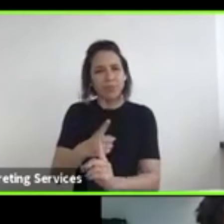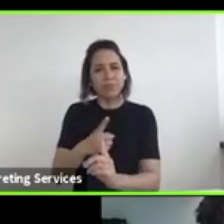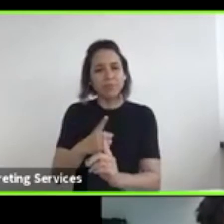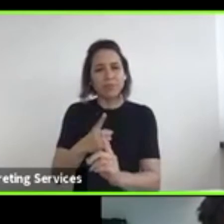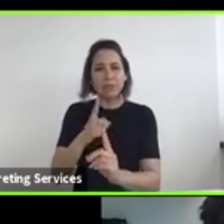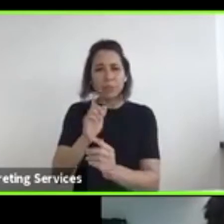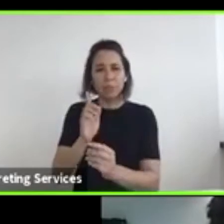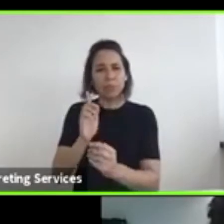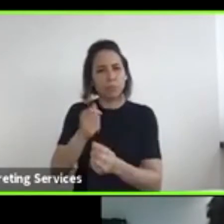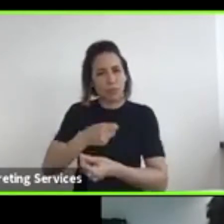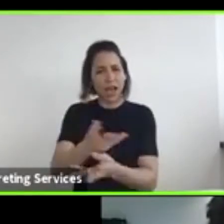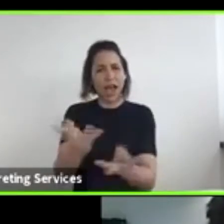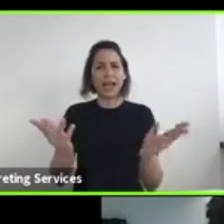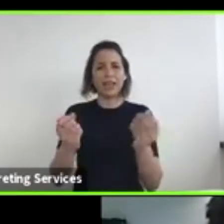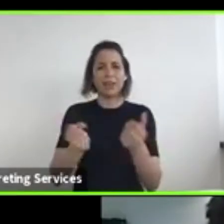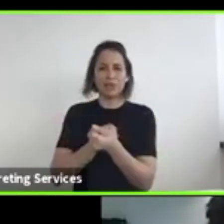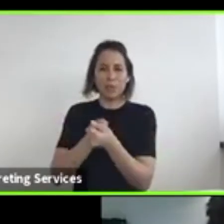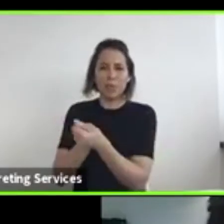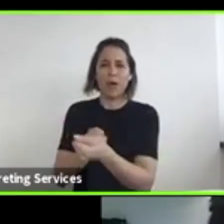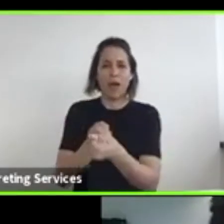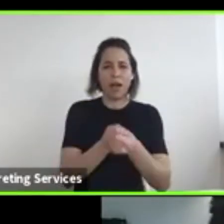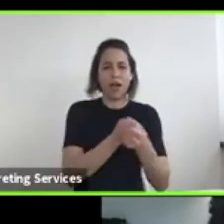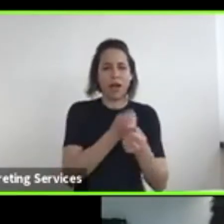THAT SUPPORT, FOR ALL DIFFERENT KINDS OF KNOWLEDGE